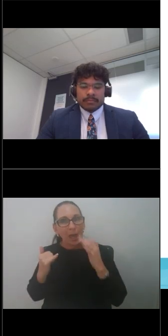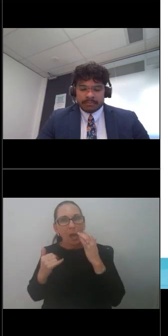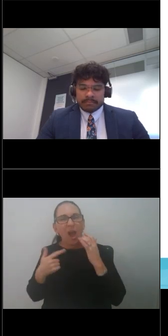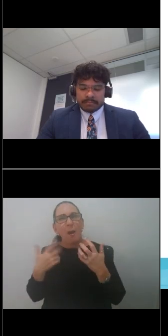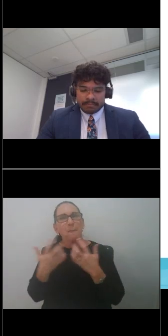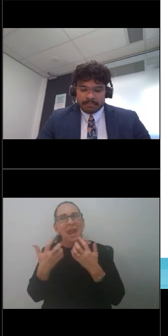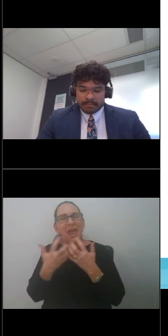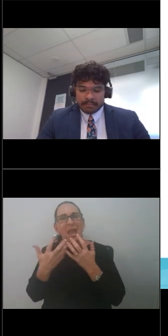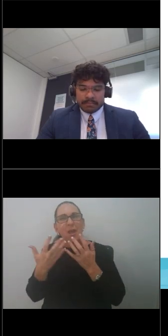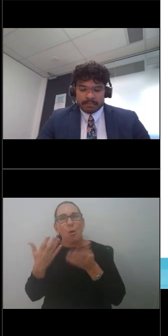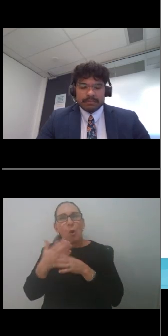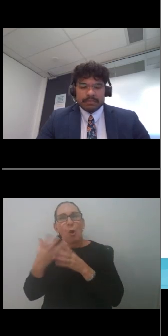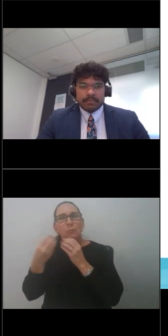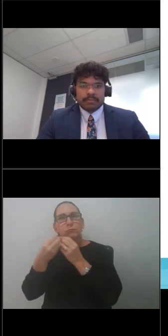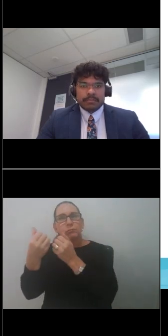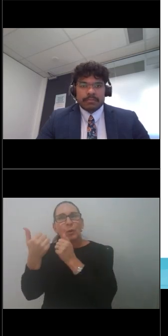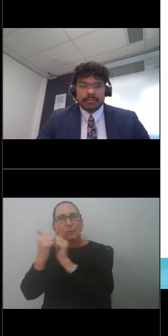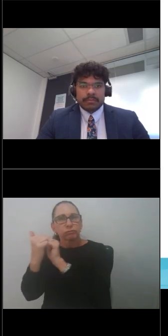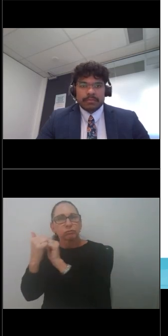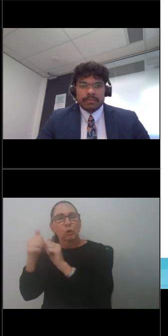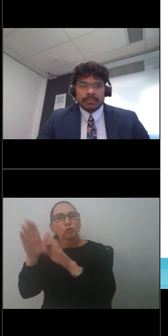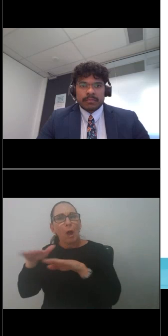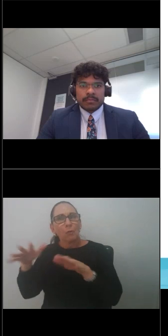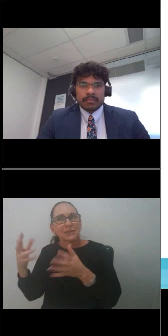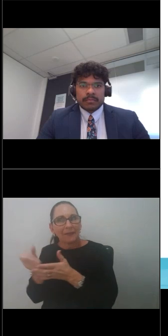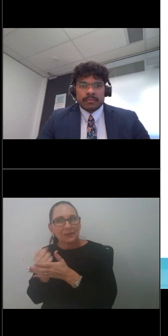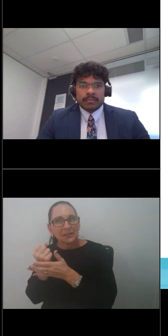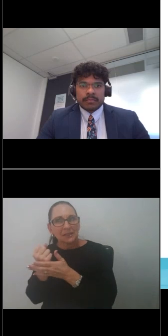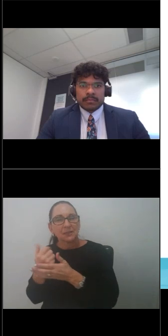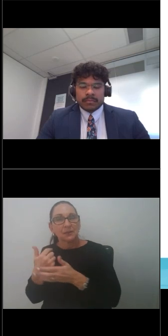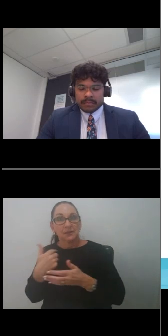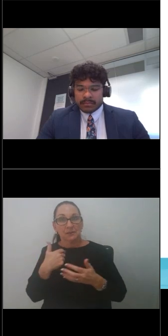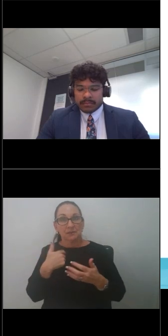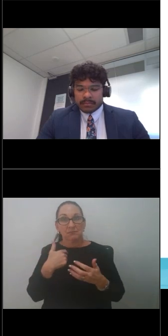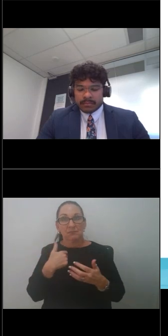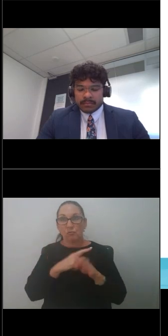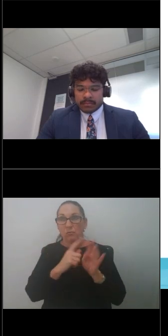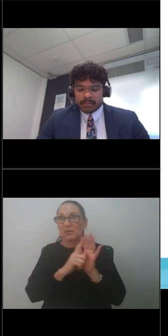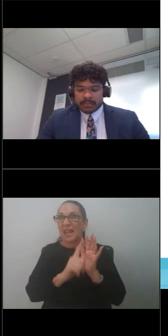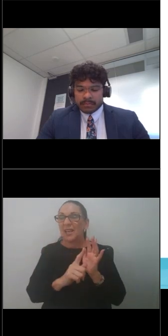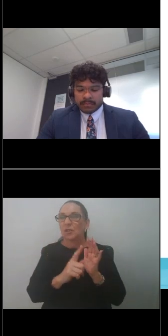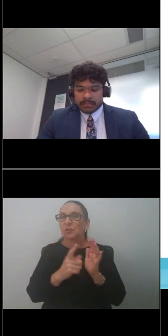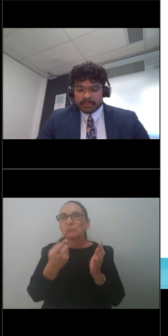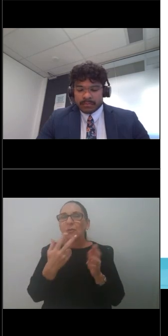act for um parents and kids who are involved in the child protection system um but one of the ways